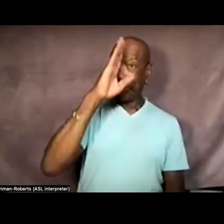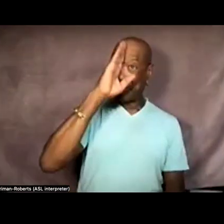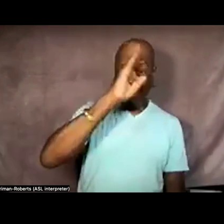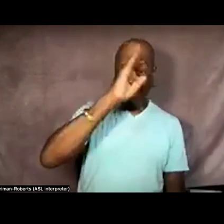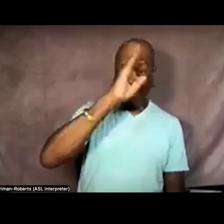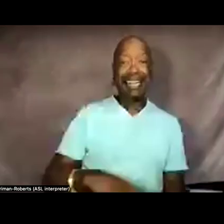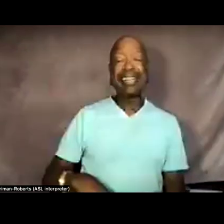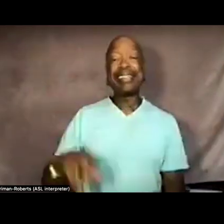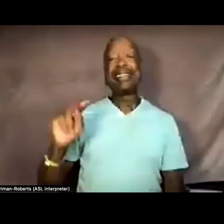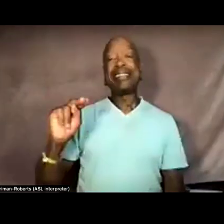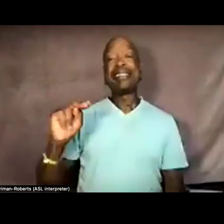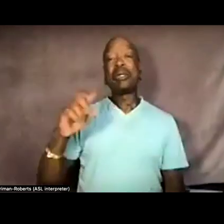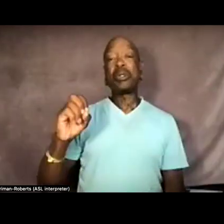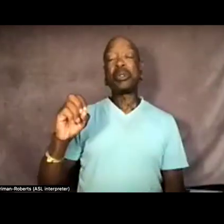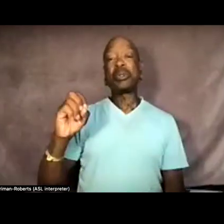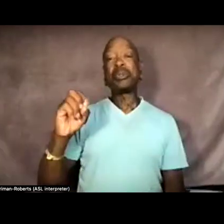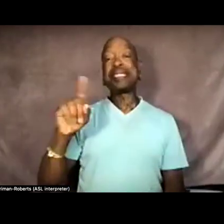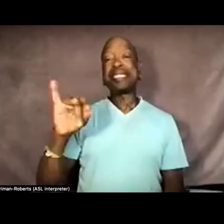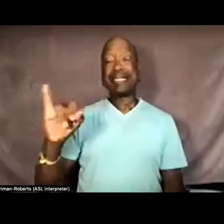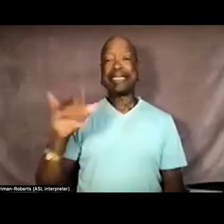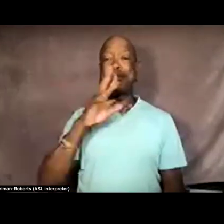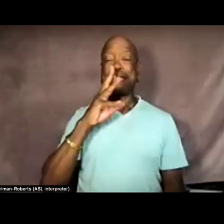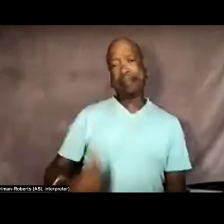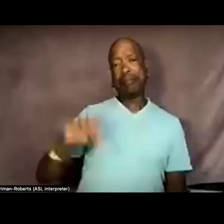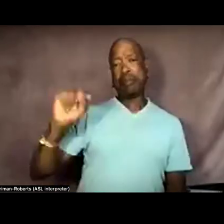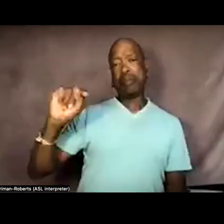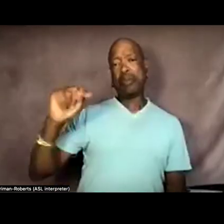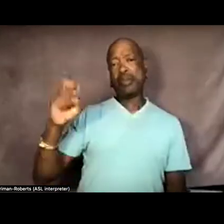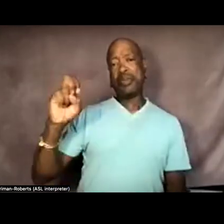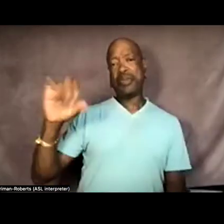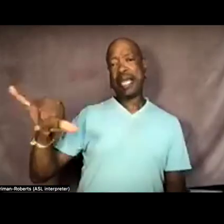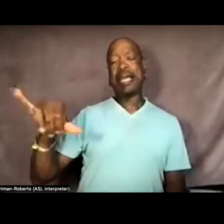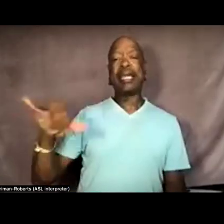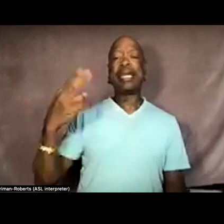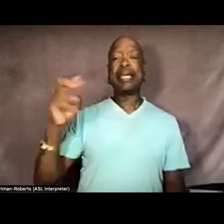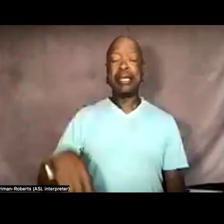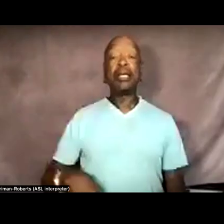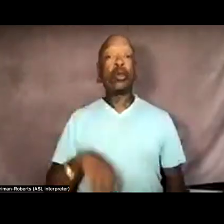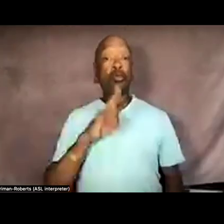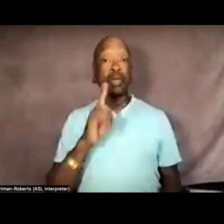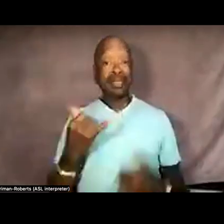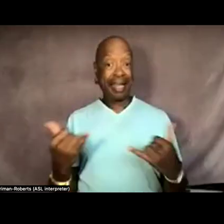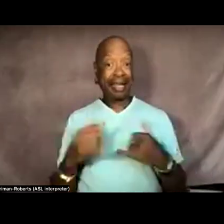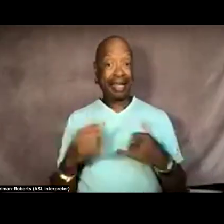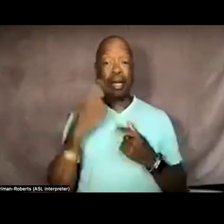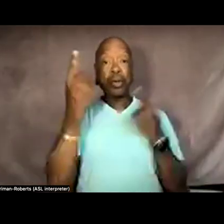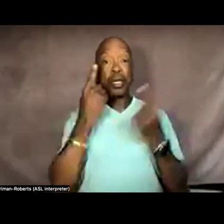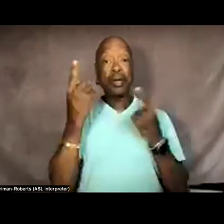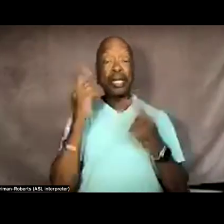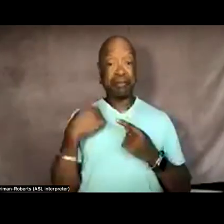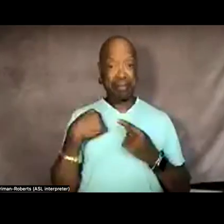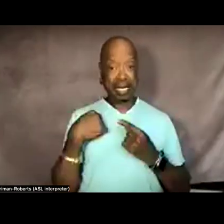I use they and she pronouns um I'm actually wondering if I can get some of the pictures